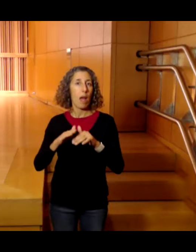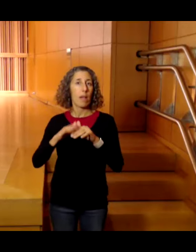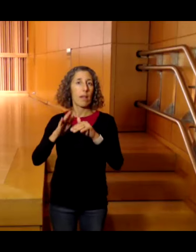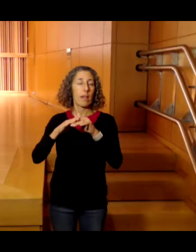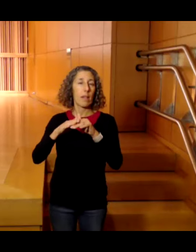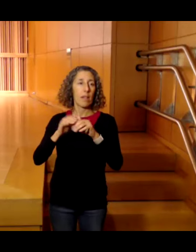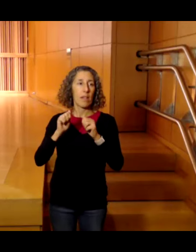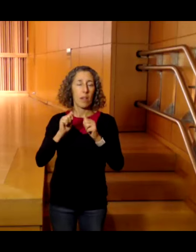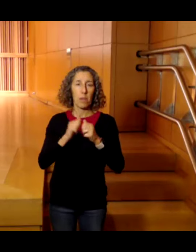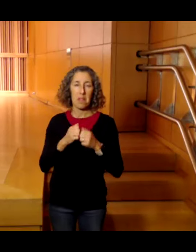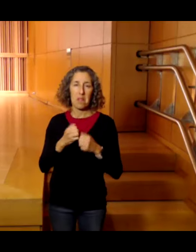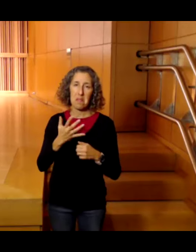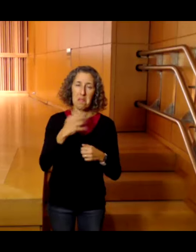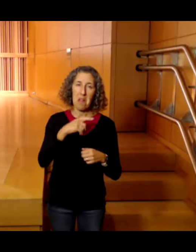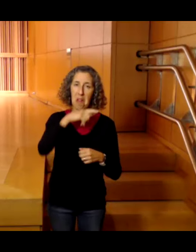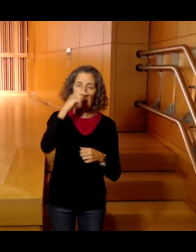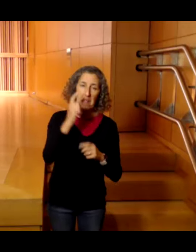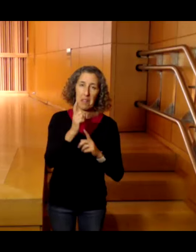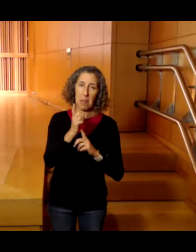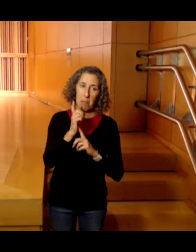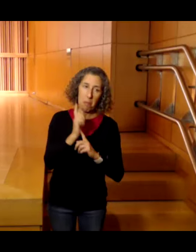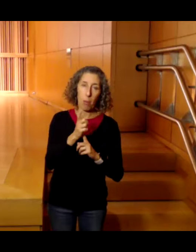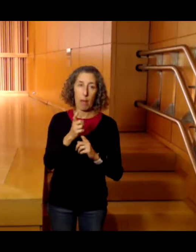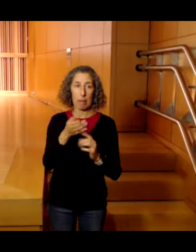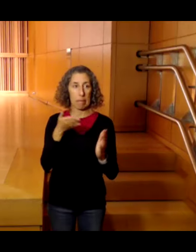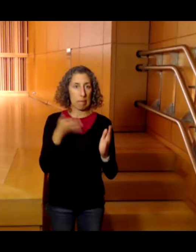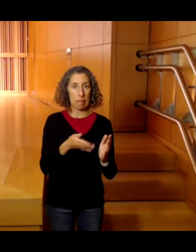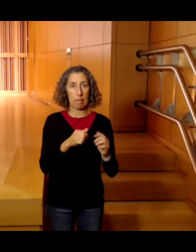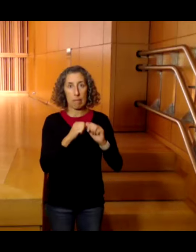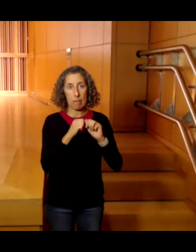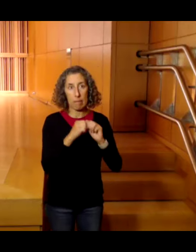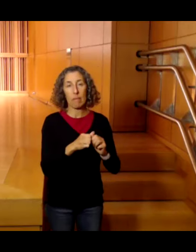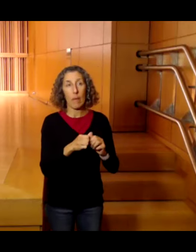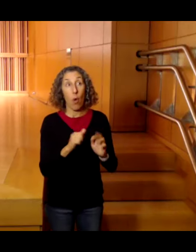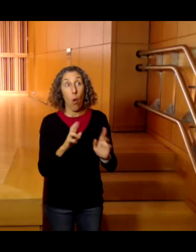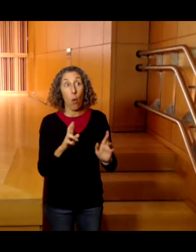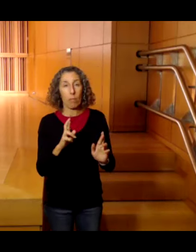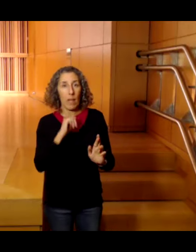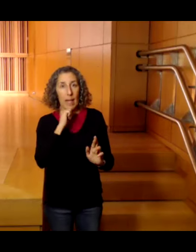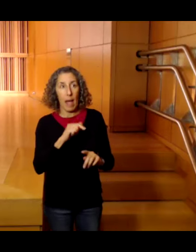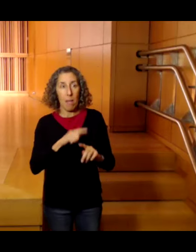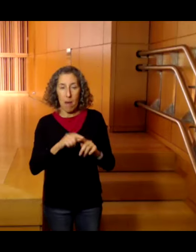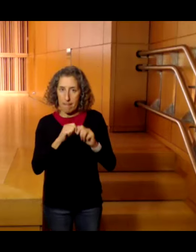are here to stay. I know the fill of paranoia itching its way ever more deeply into ripening bone.